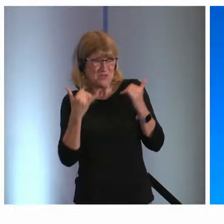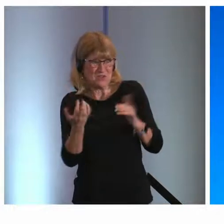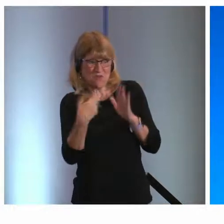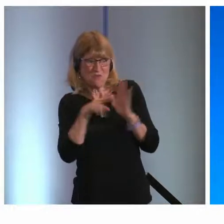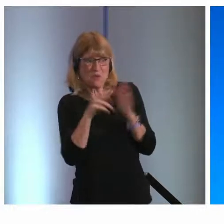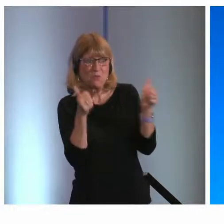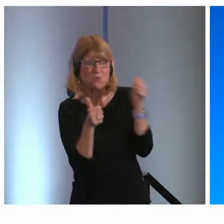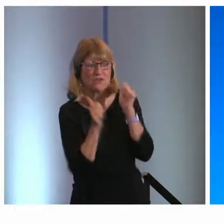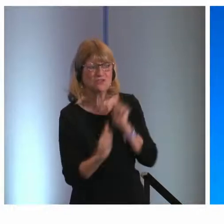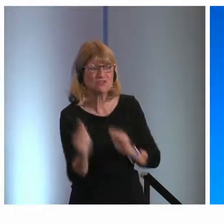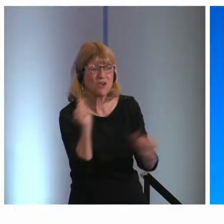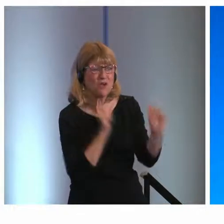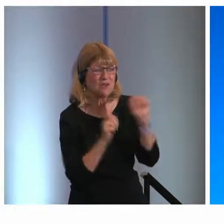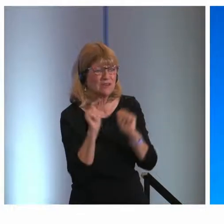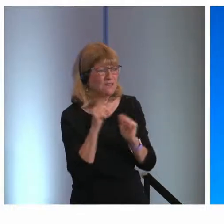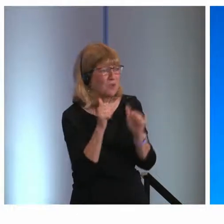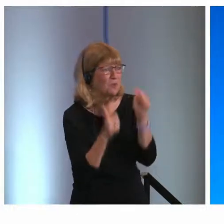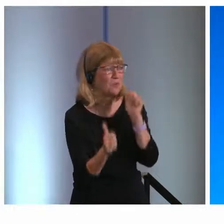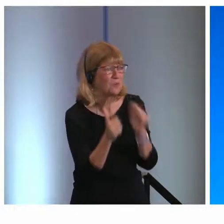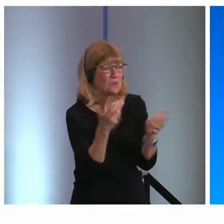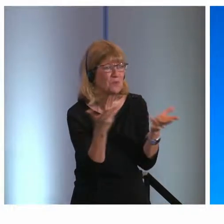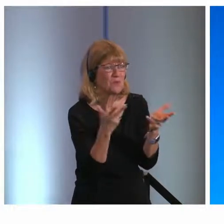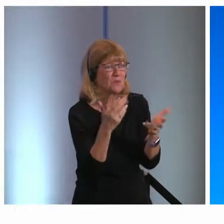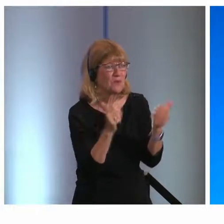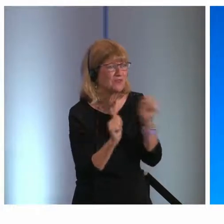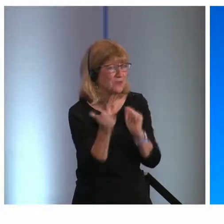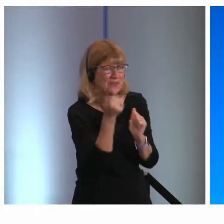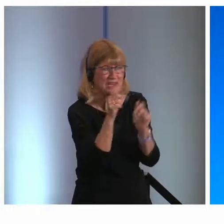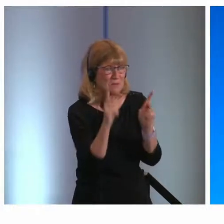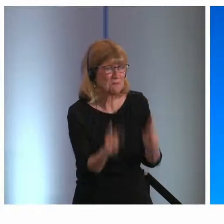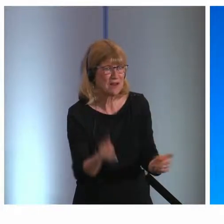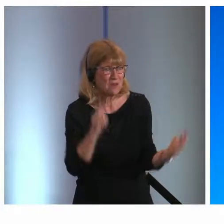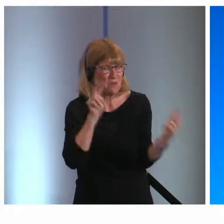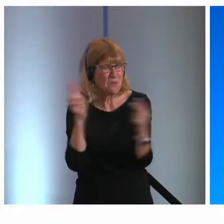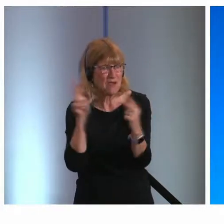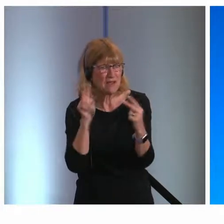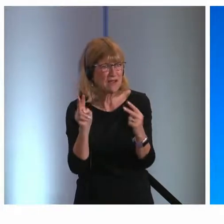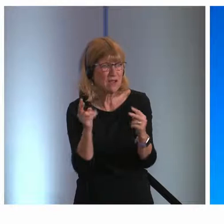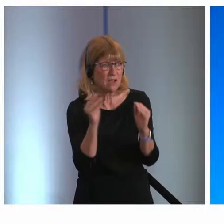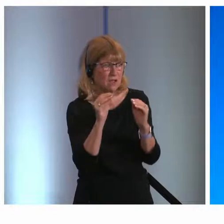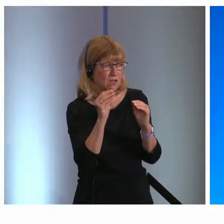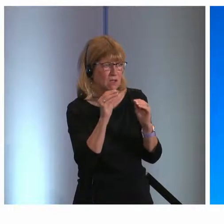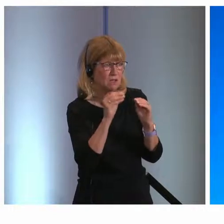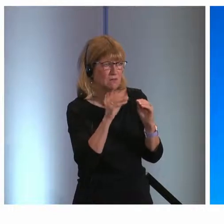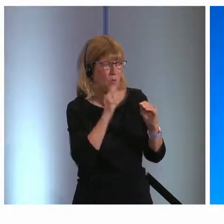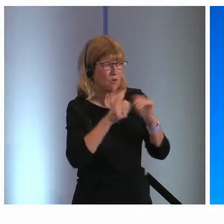side of the house, Jerry was the first comedian with a